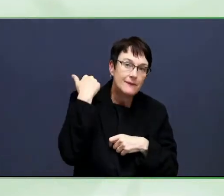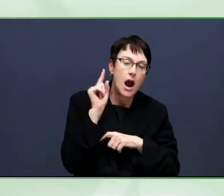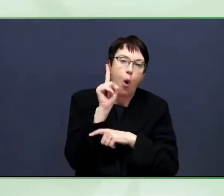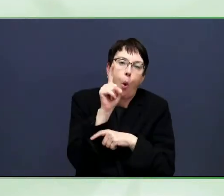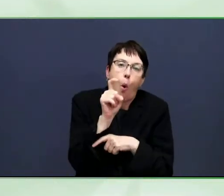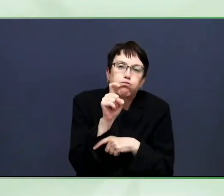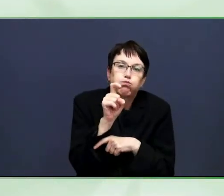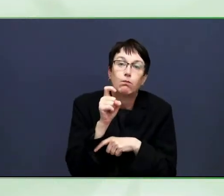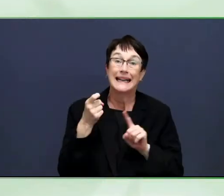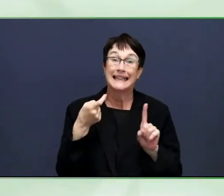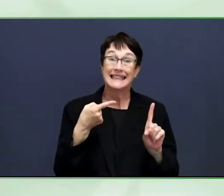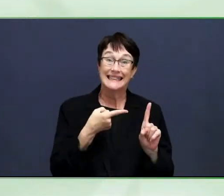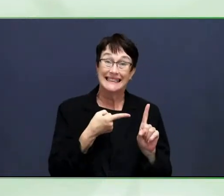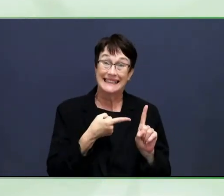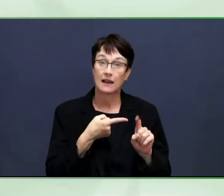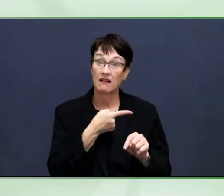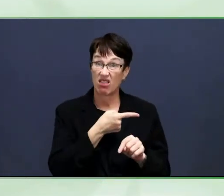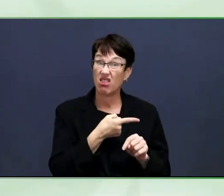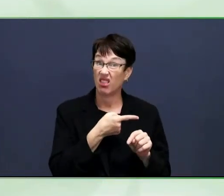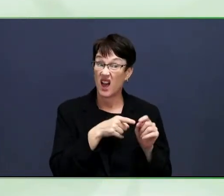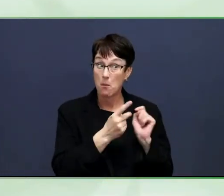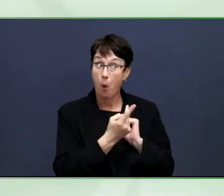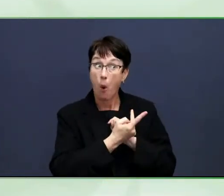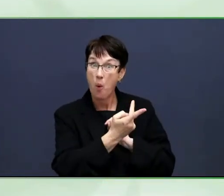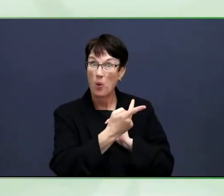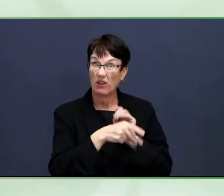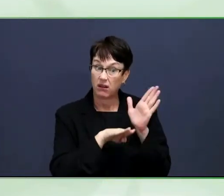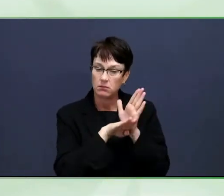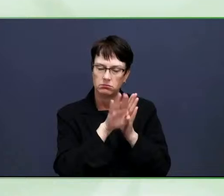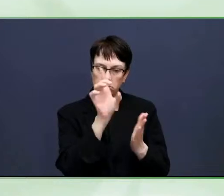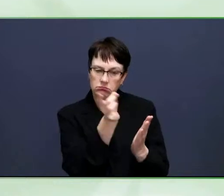incredible.